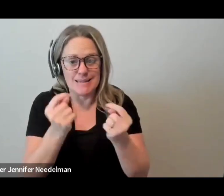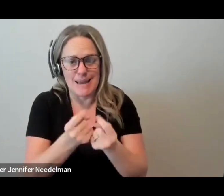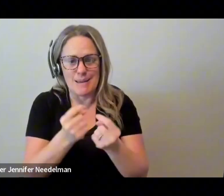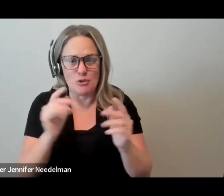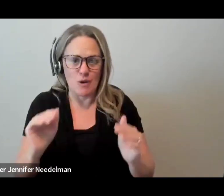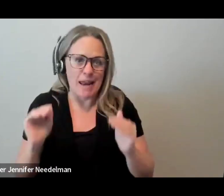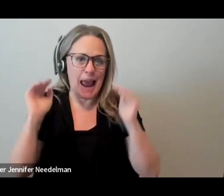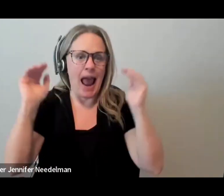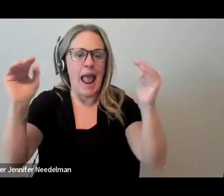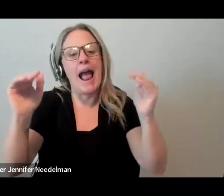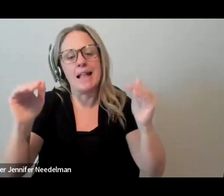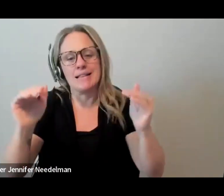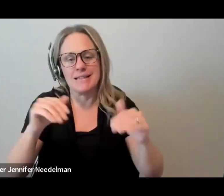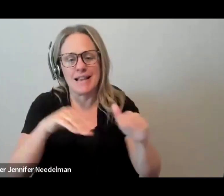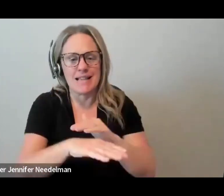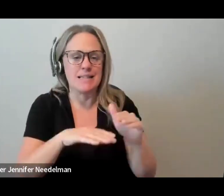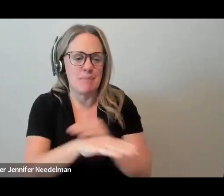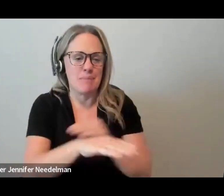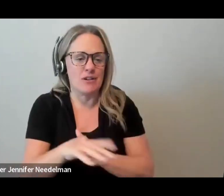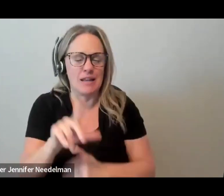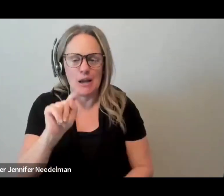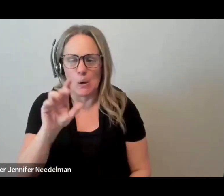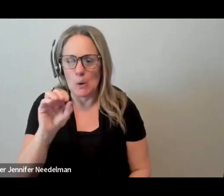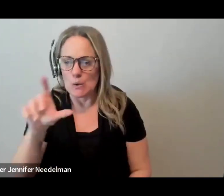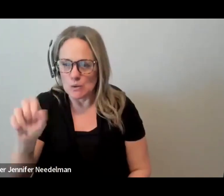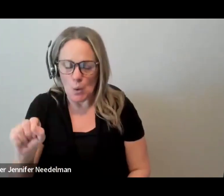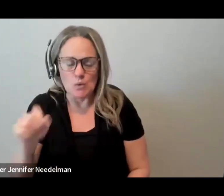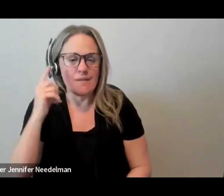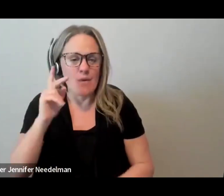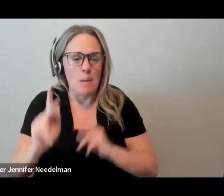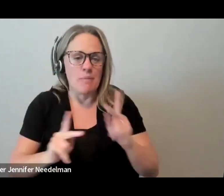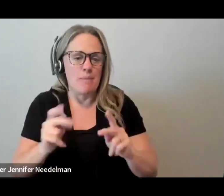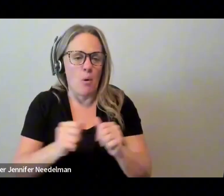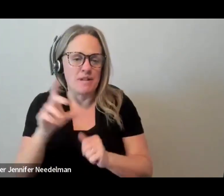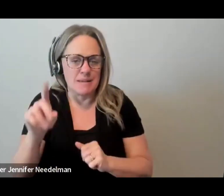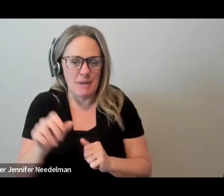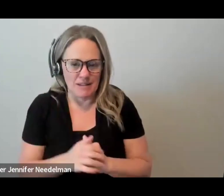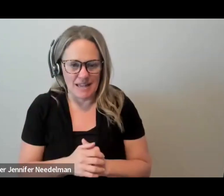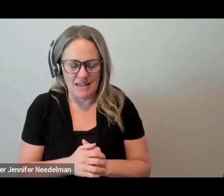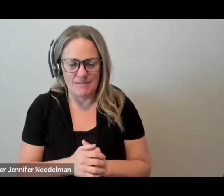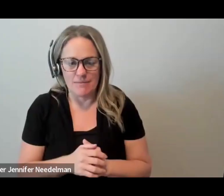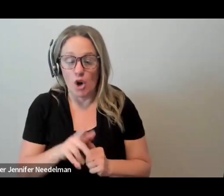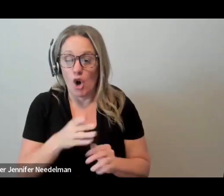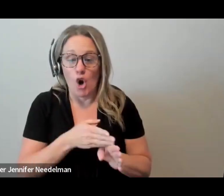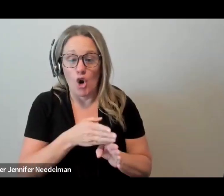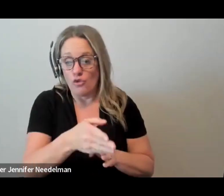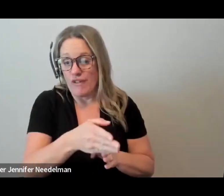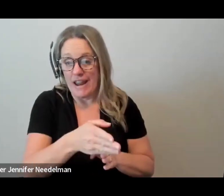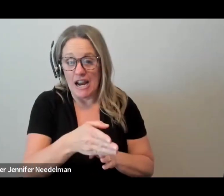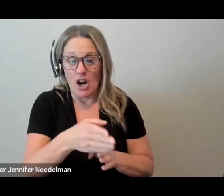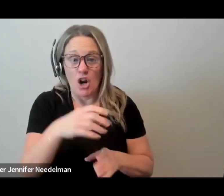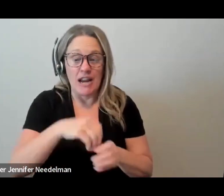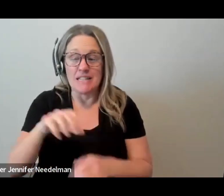and create user-friendly experiences for people with disabilities. With a career spanning roles in software testing,